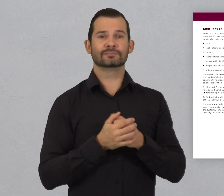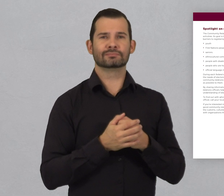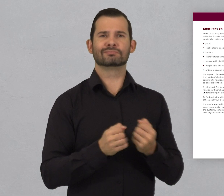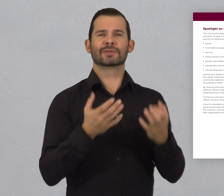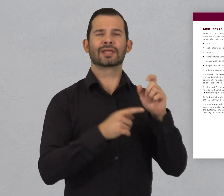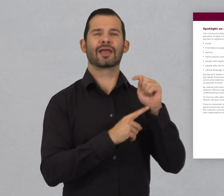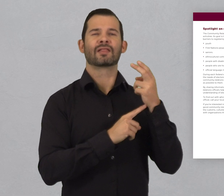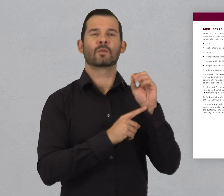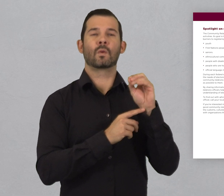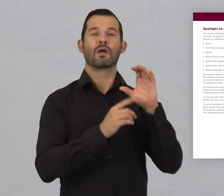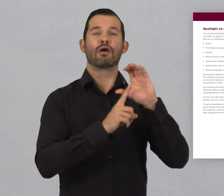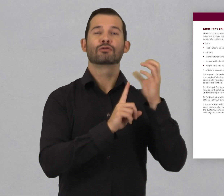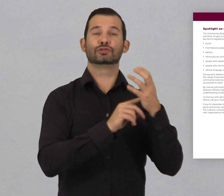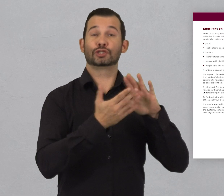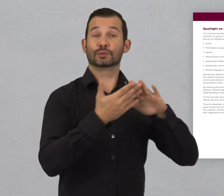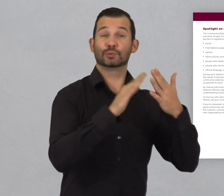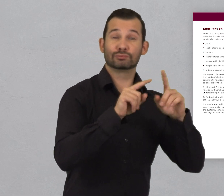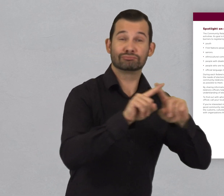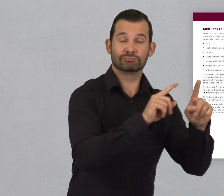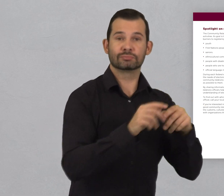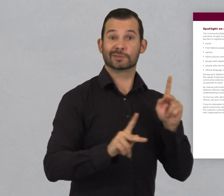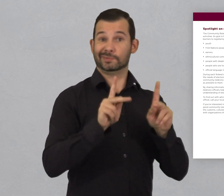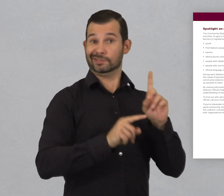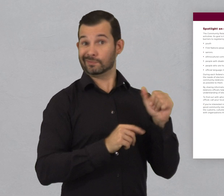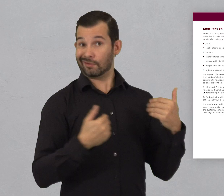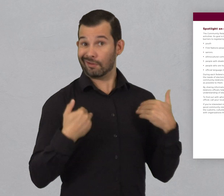· ethnocultural communities · people with disabilities